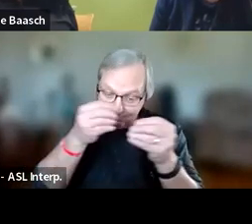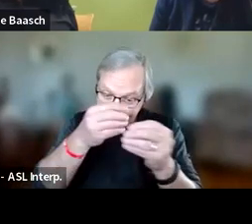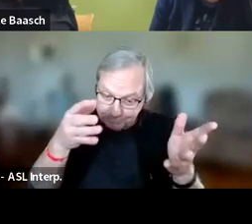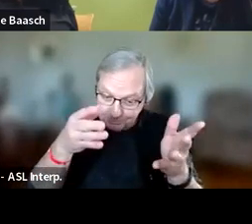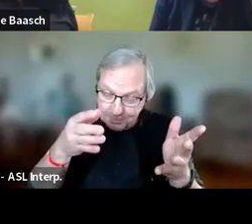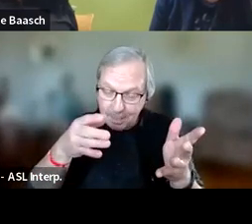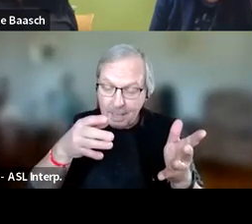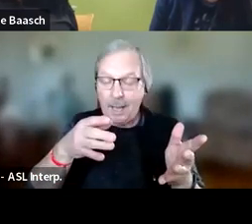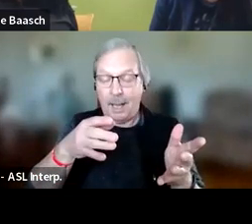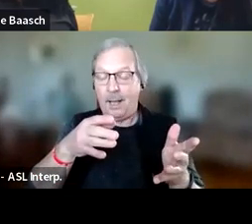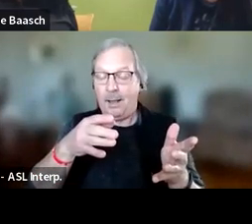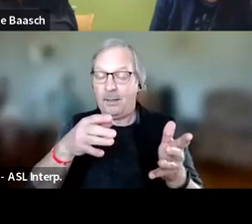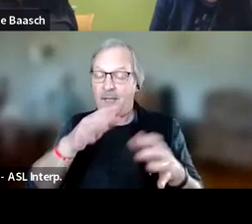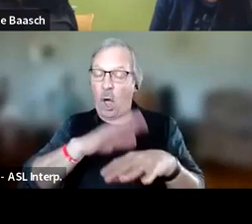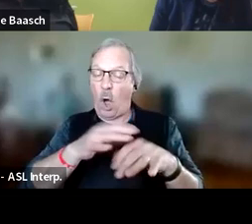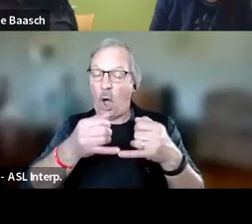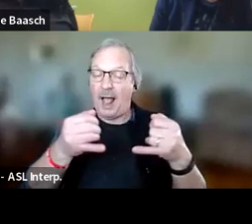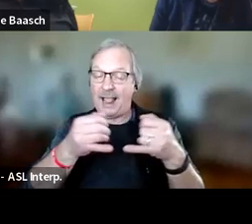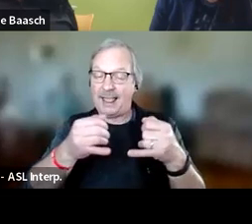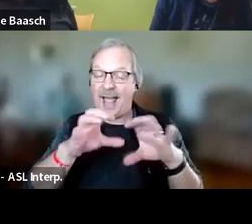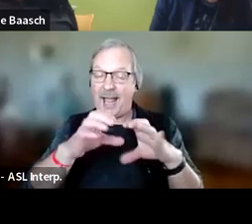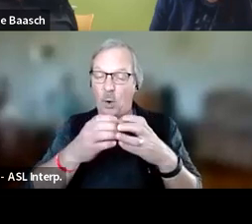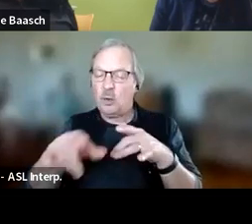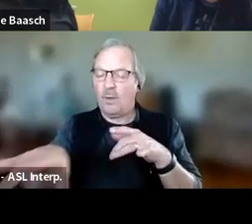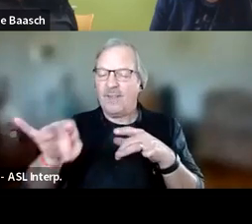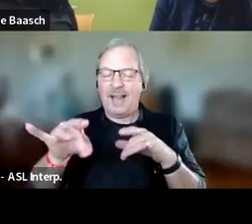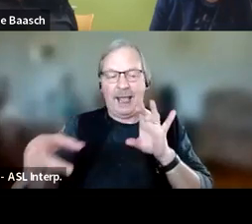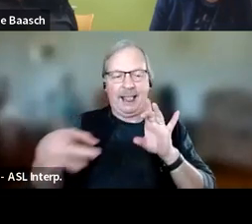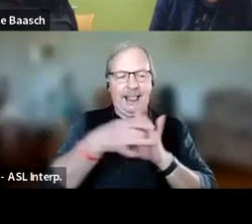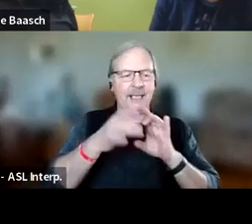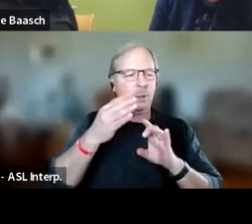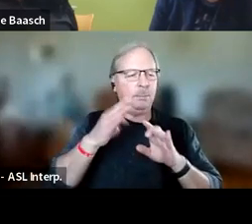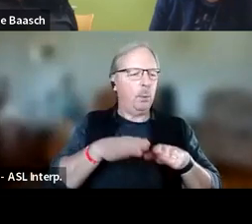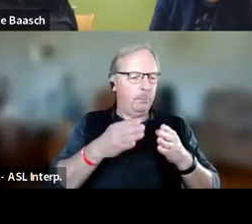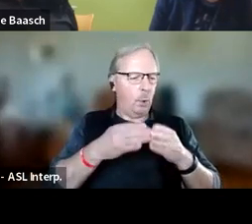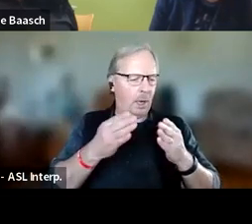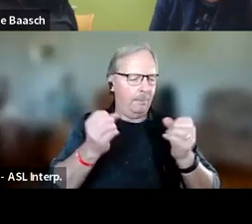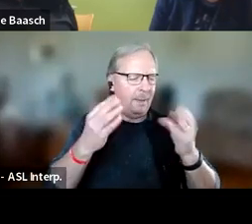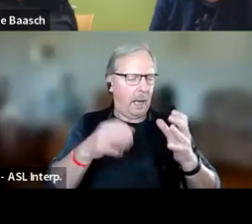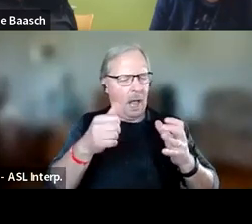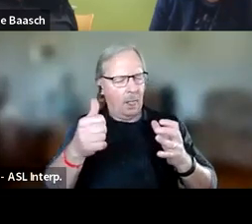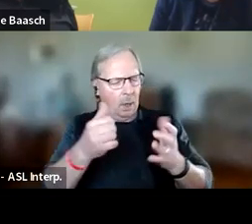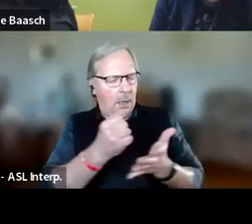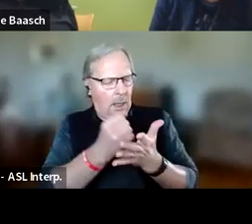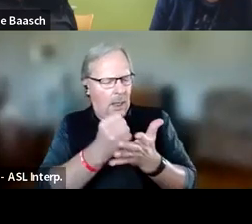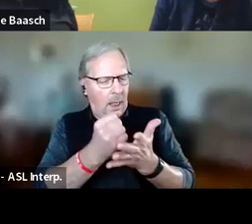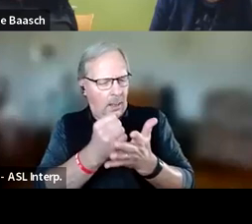that's where you're gonna find the link for the blue book and many other helpful, helpful resources there as well.